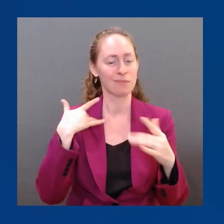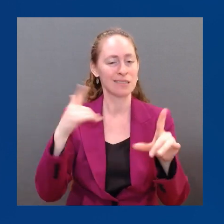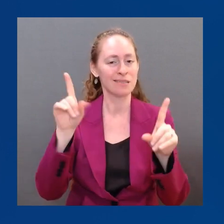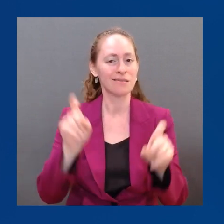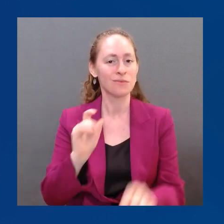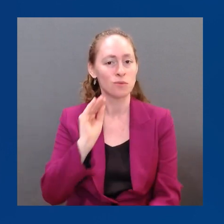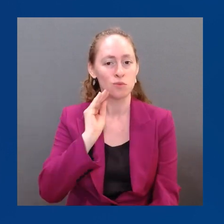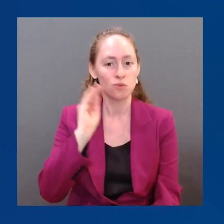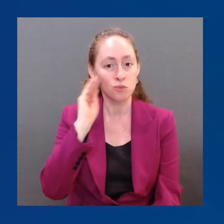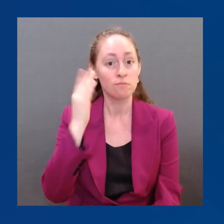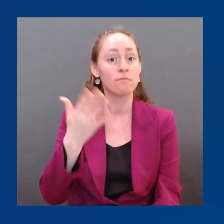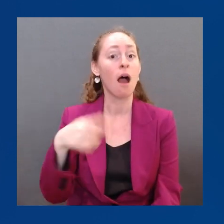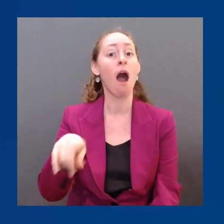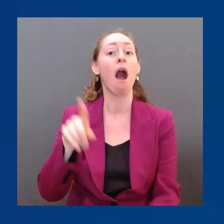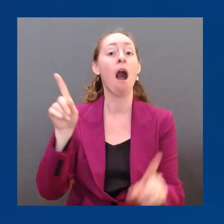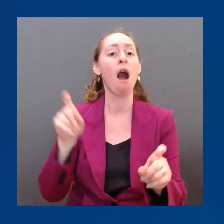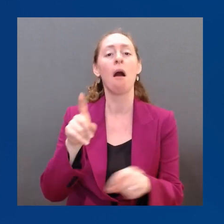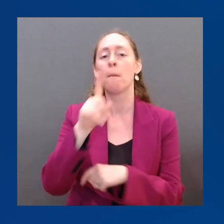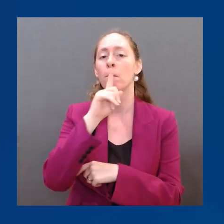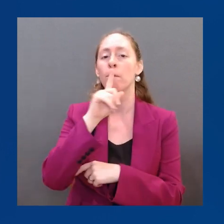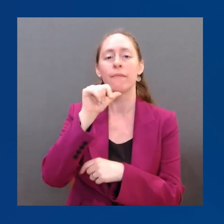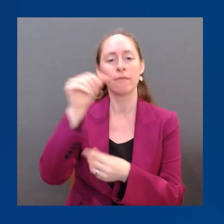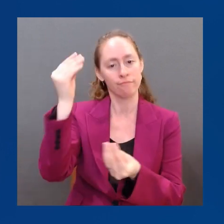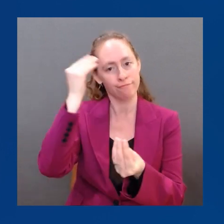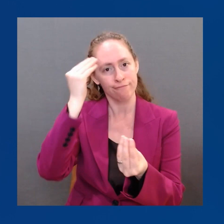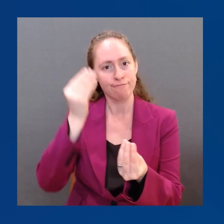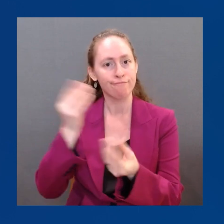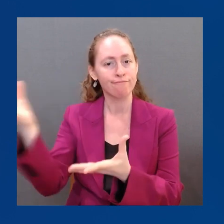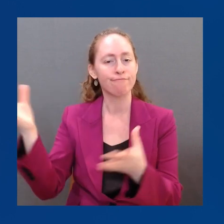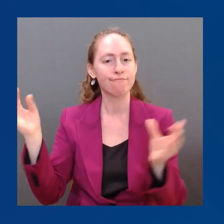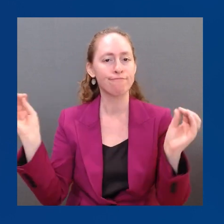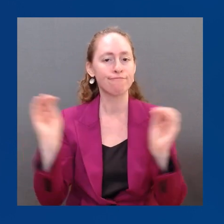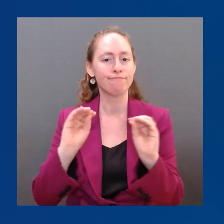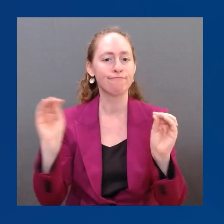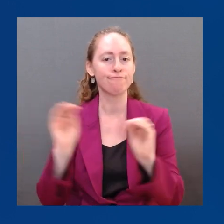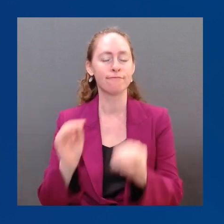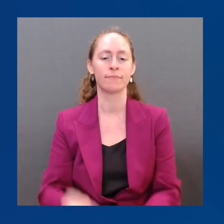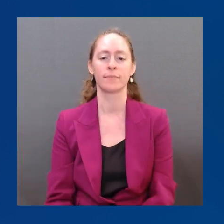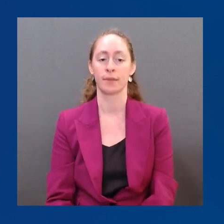We're seeing that due to the following: one, the increased transmissibility